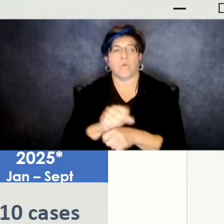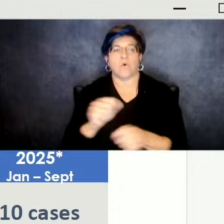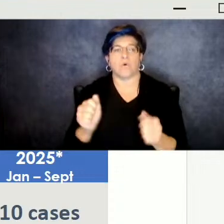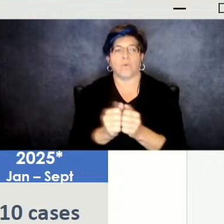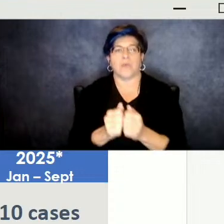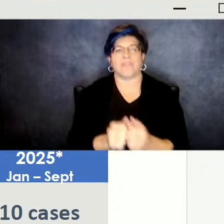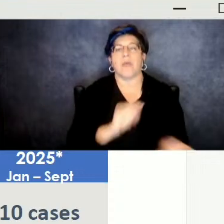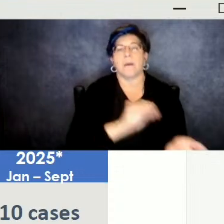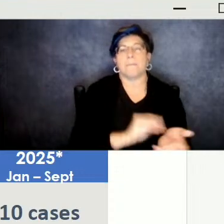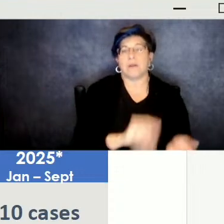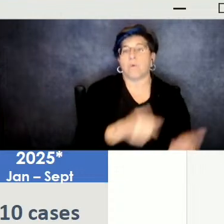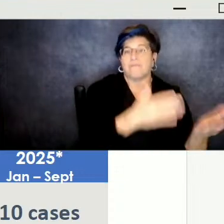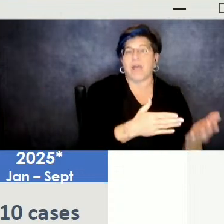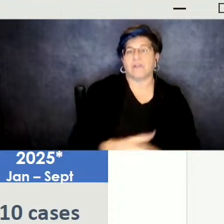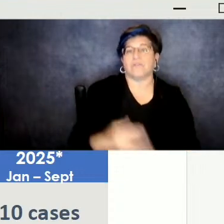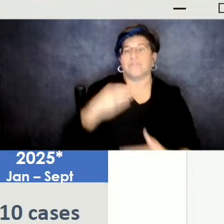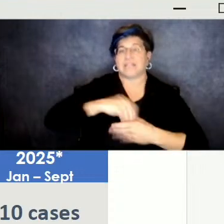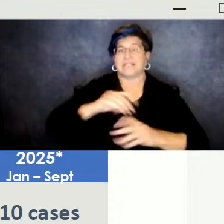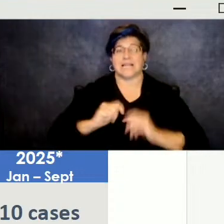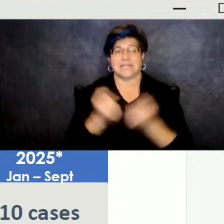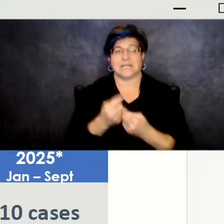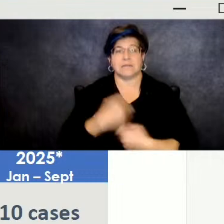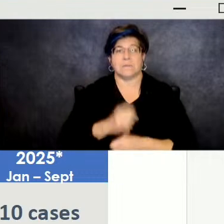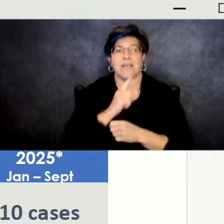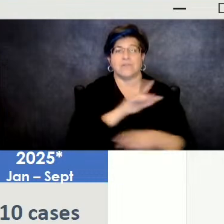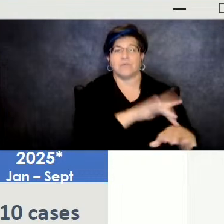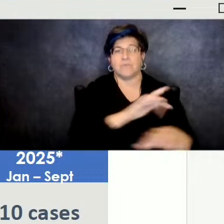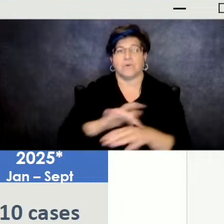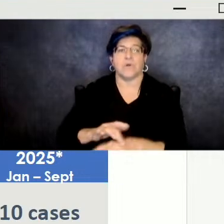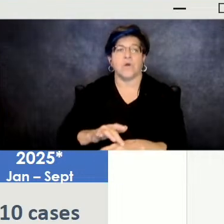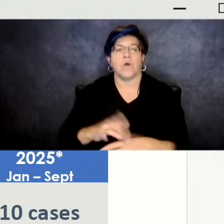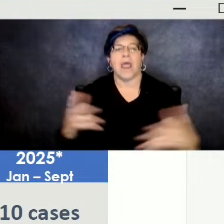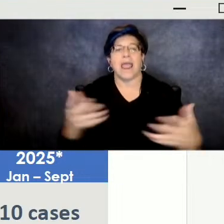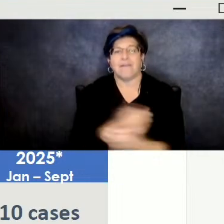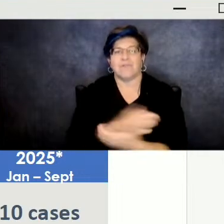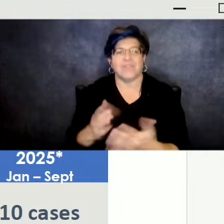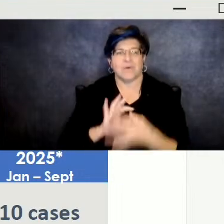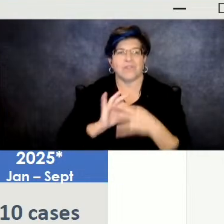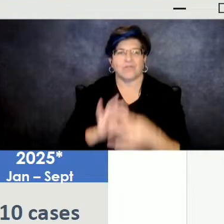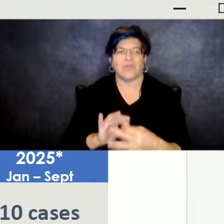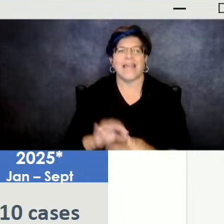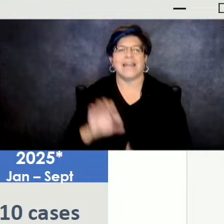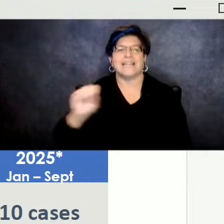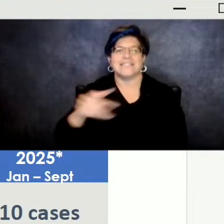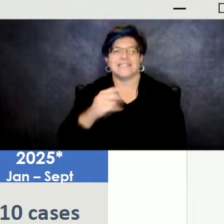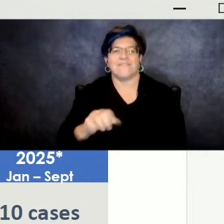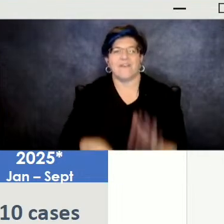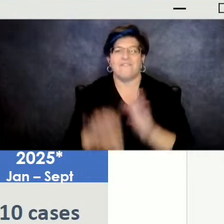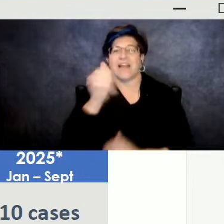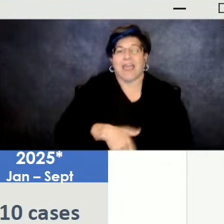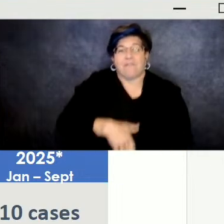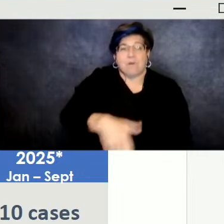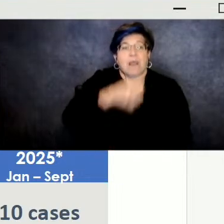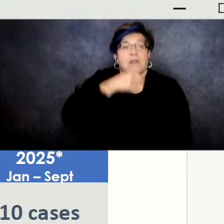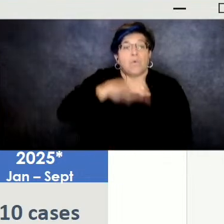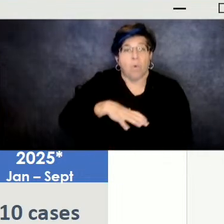INTERNAL TEAMS TO REALLY ENSURE THAT WE WERE COVERING ALL OF